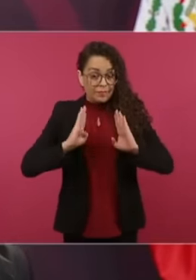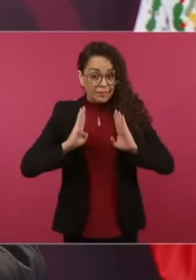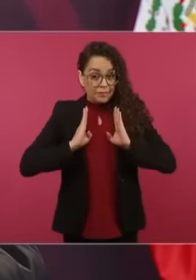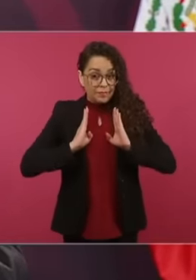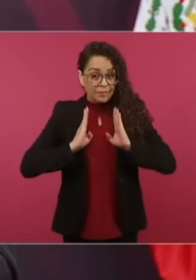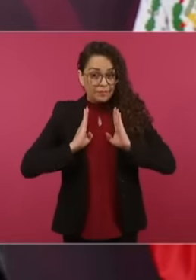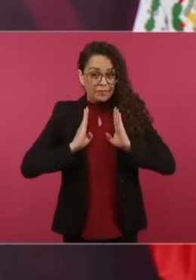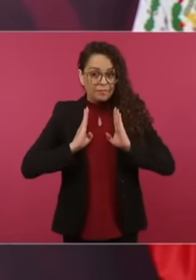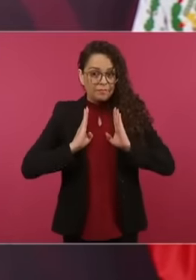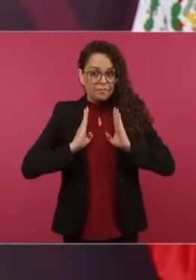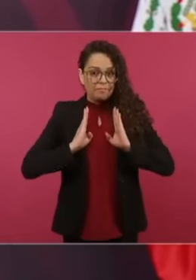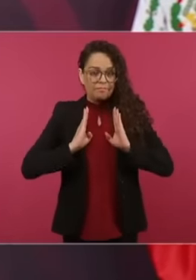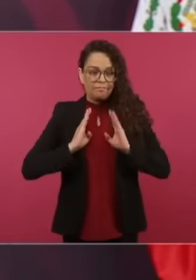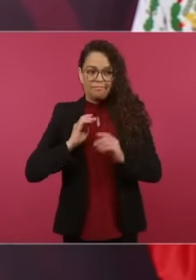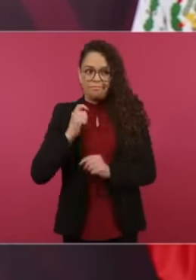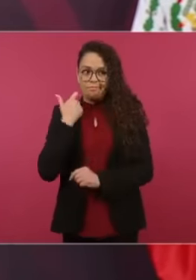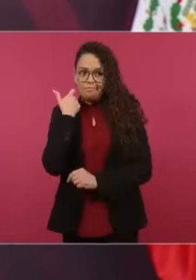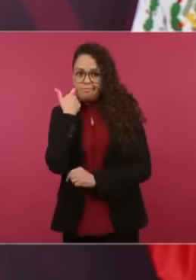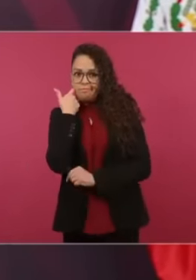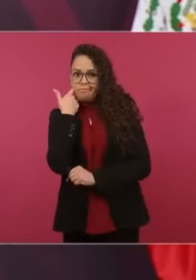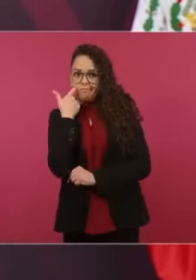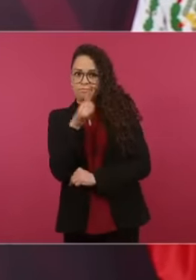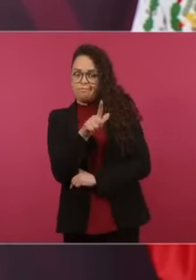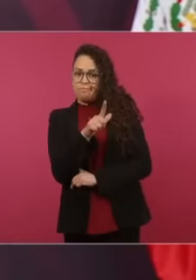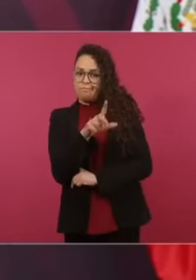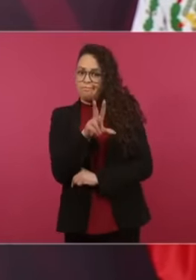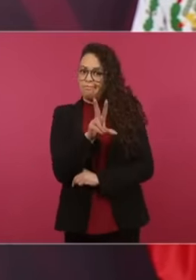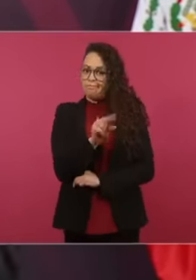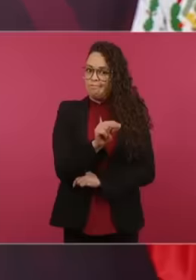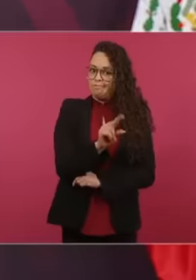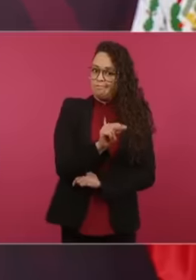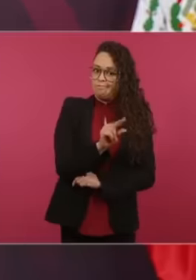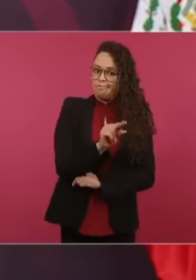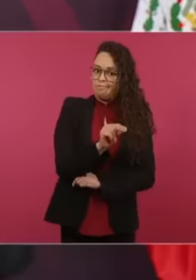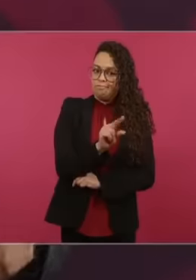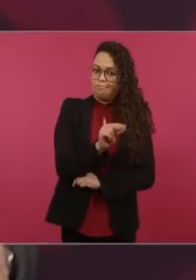join, accept their orders,